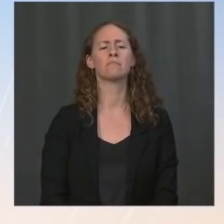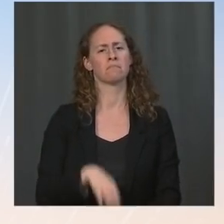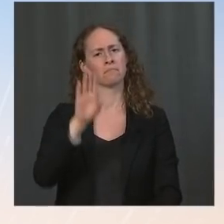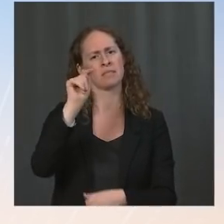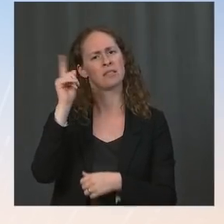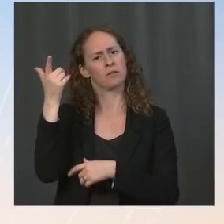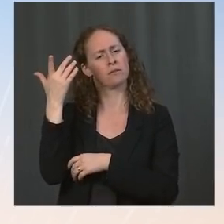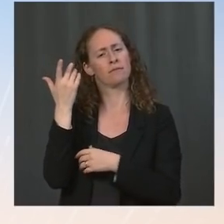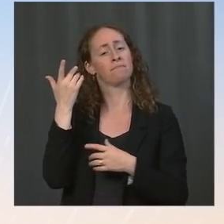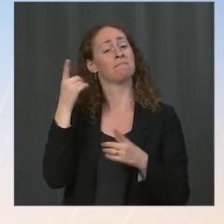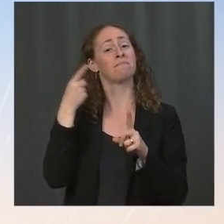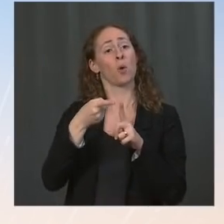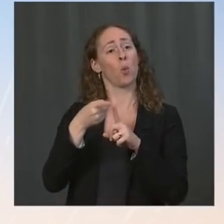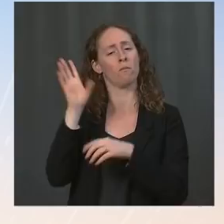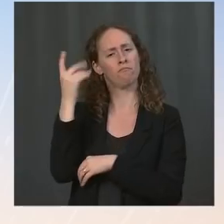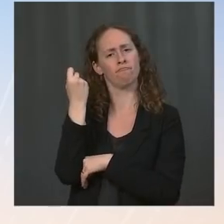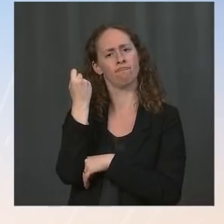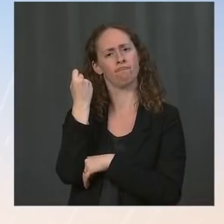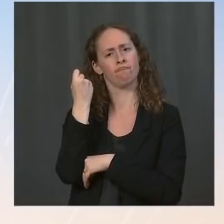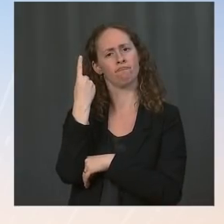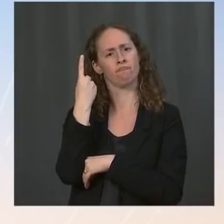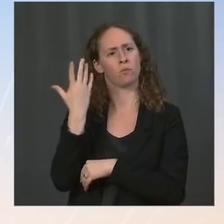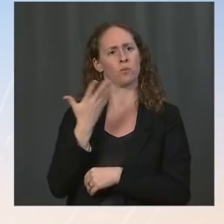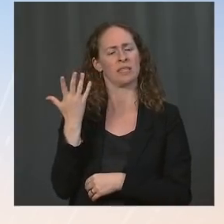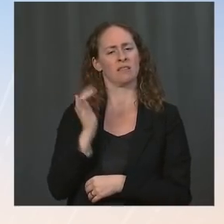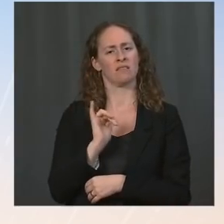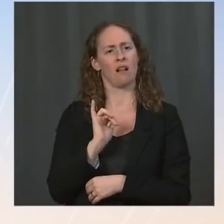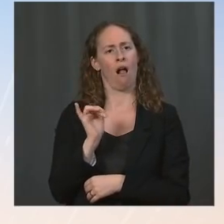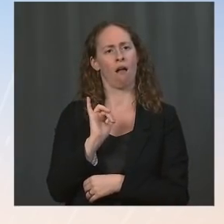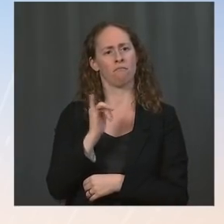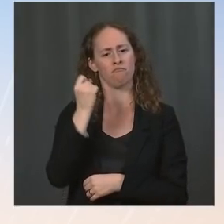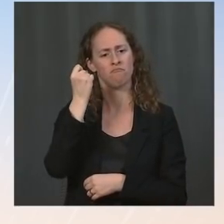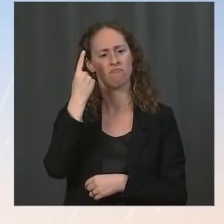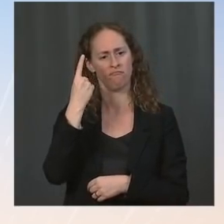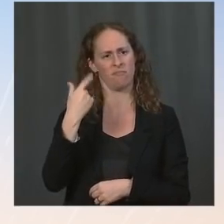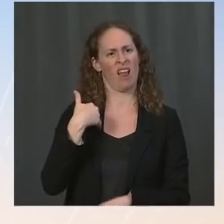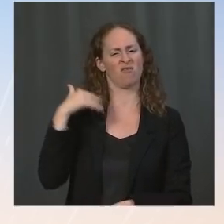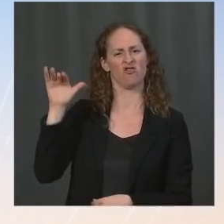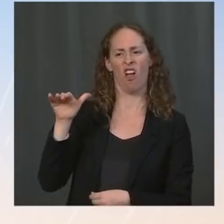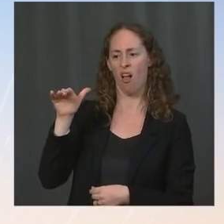firsthand that there's nothing you can say, nothing you can convey to ease the pain